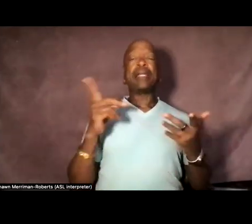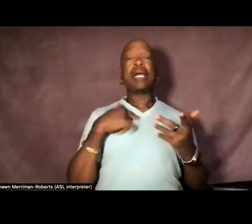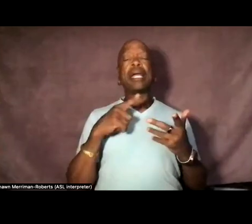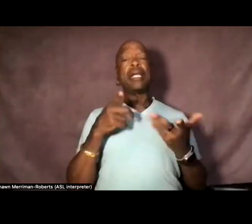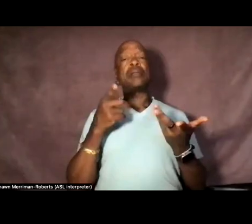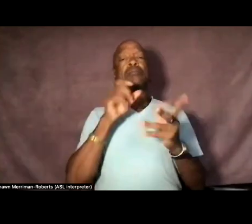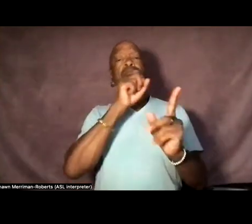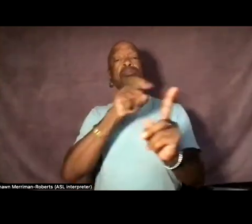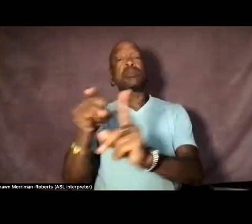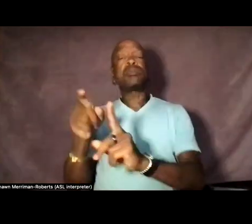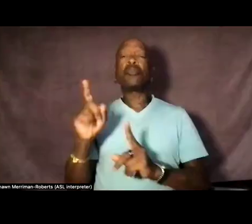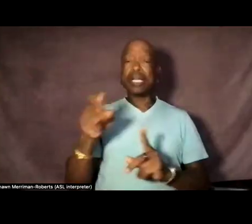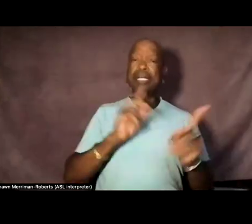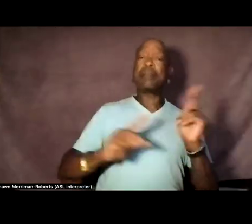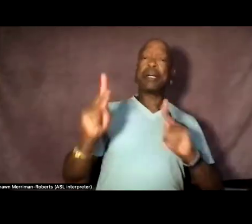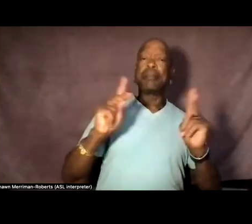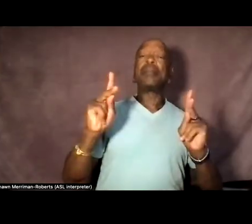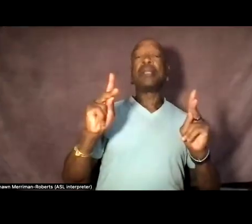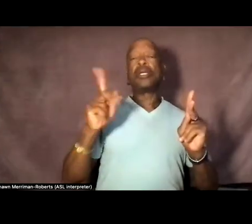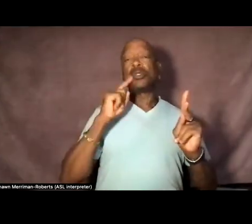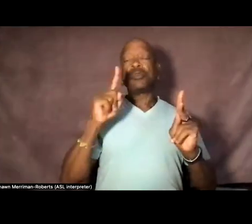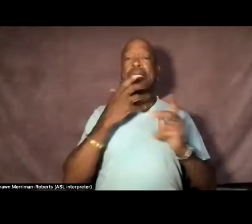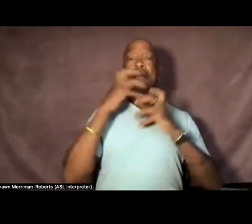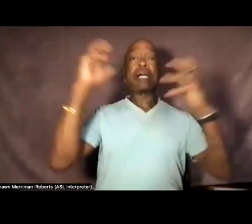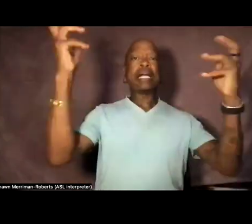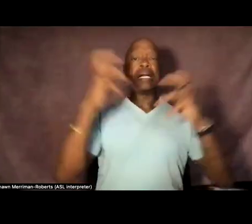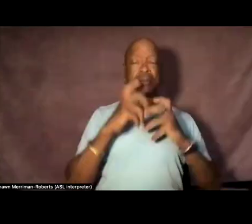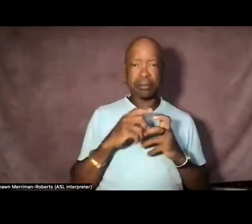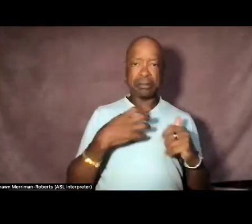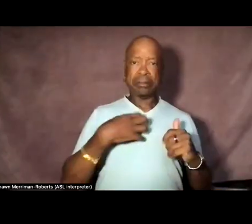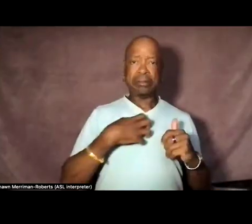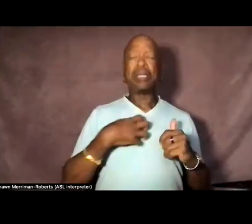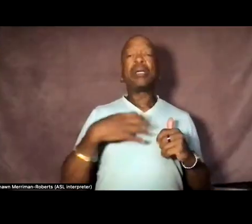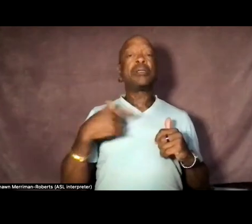needed to stop it we could only get audio but we posted what we have anyone who has the opportunity